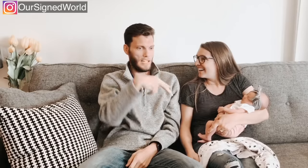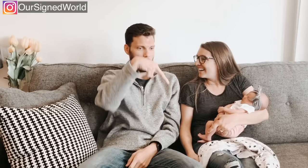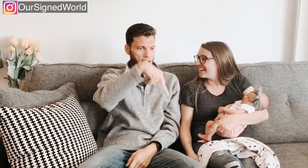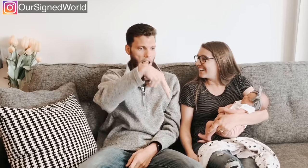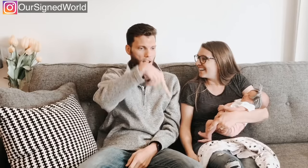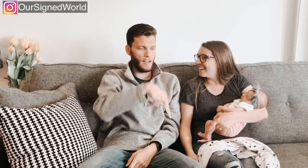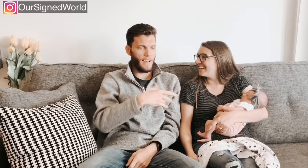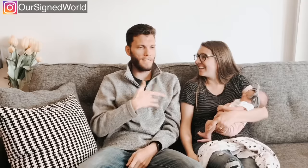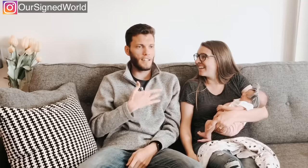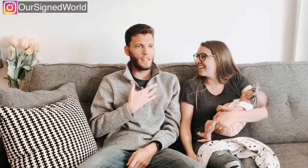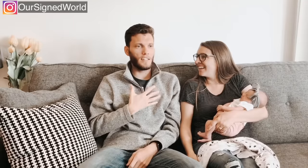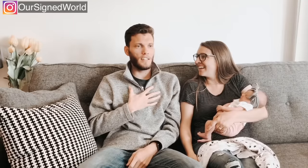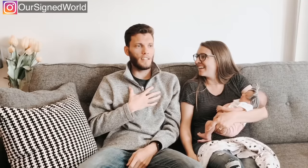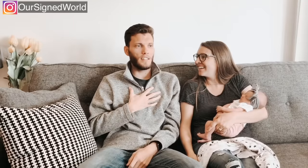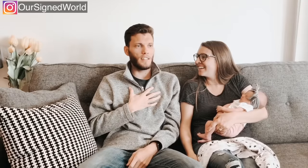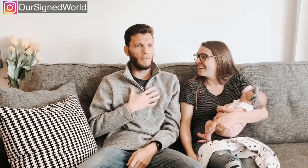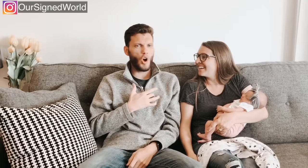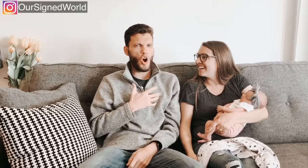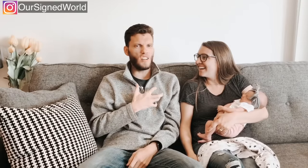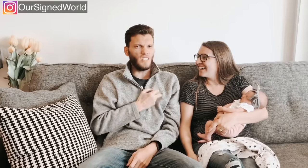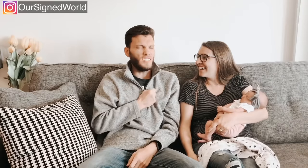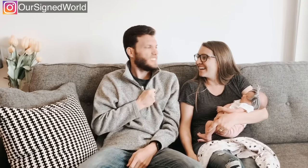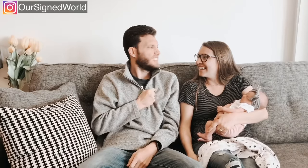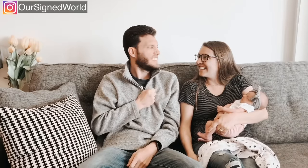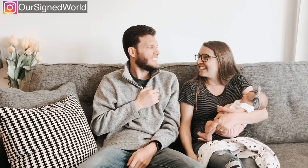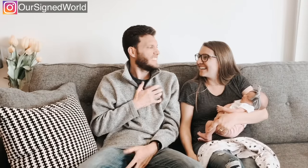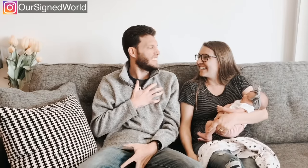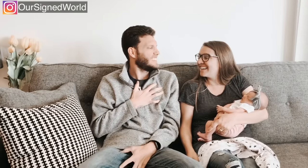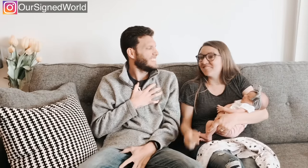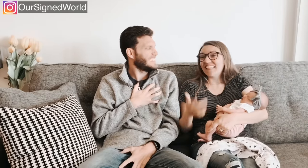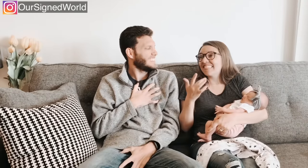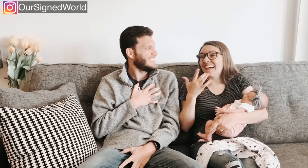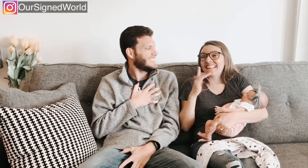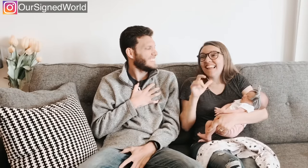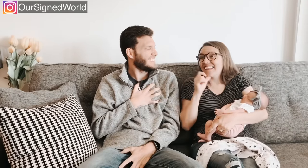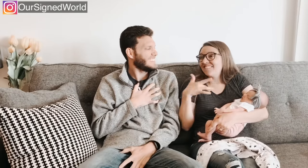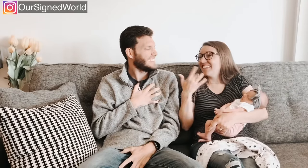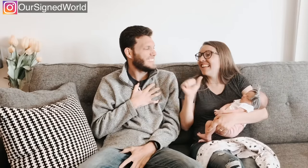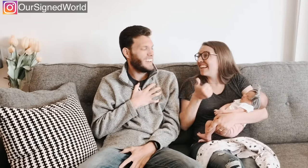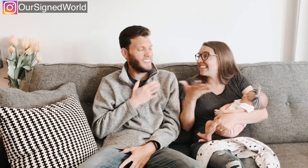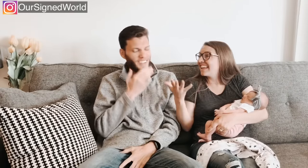Yeah, I was watching her cut, and my heart tightened! C: Luckily, I didn't feel anything